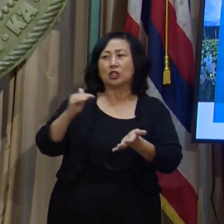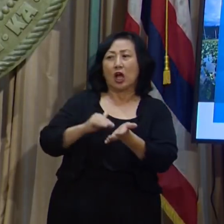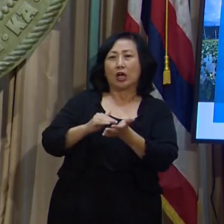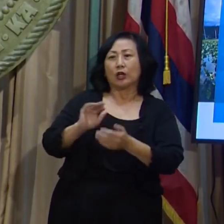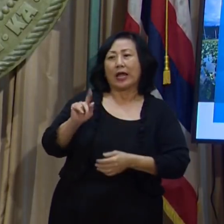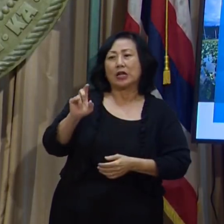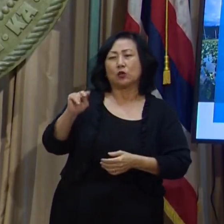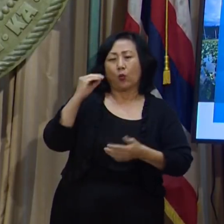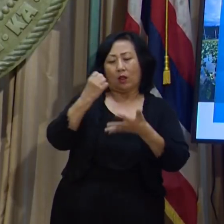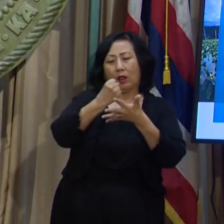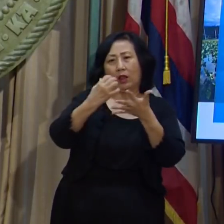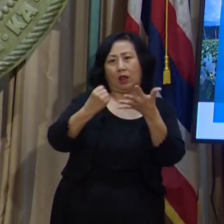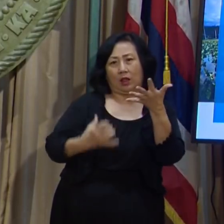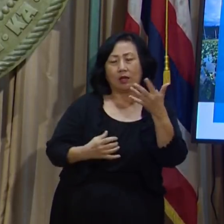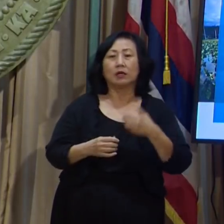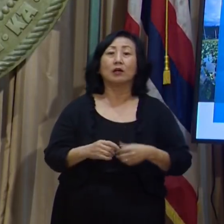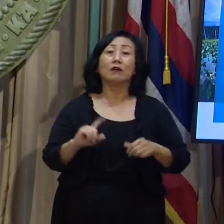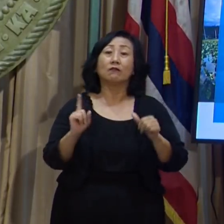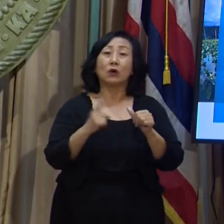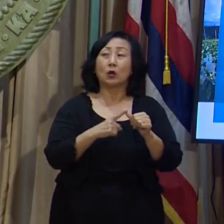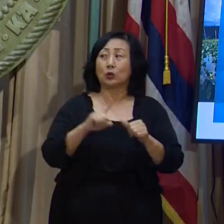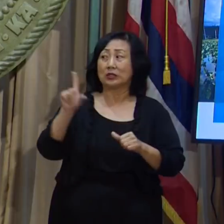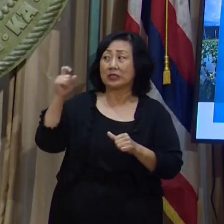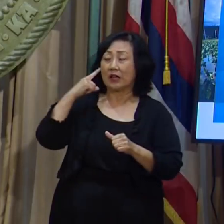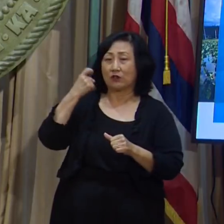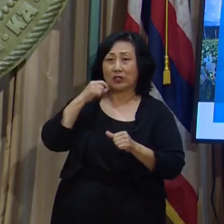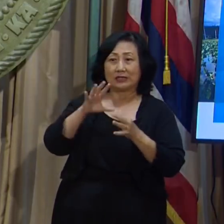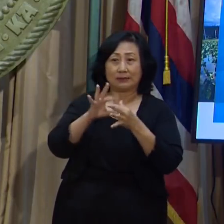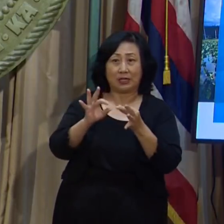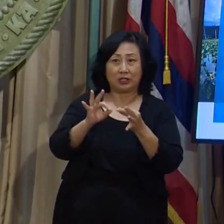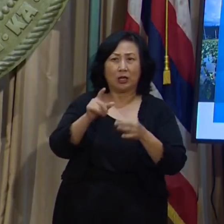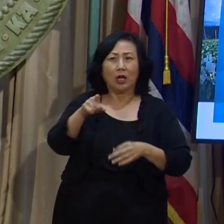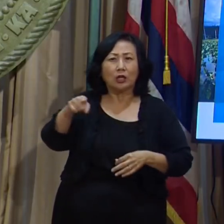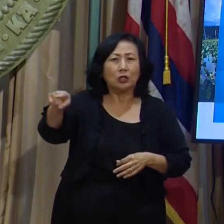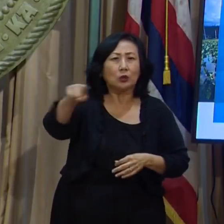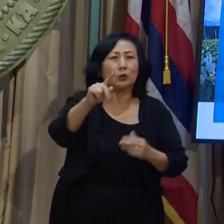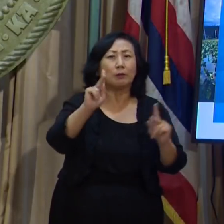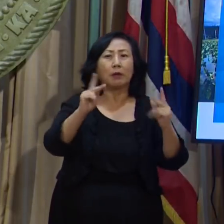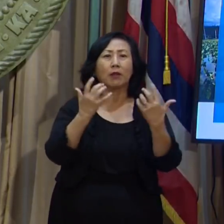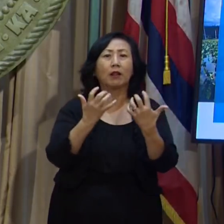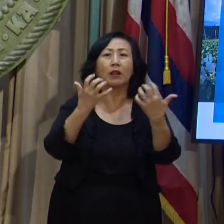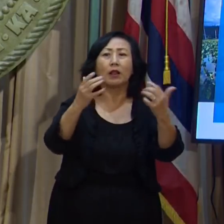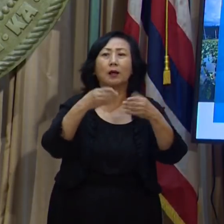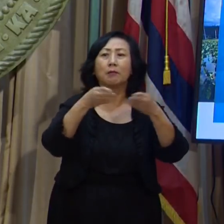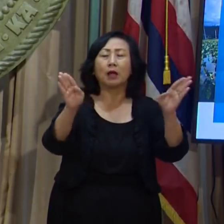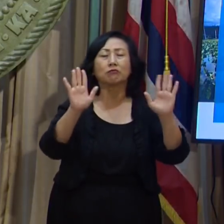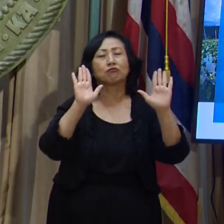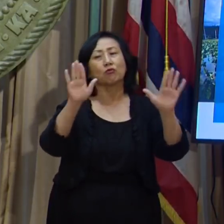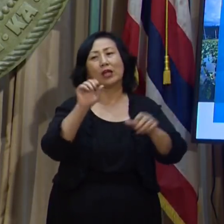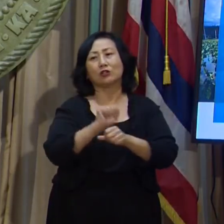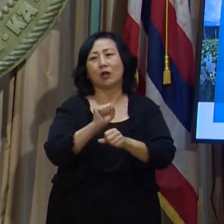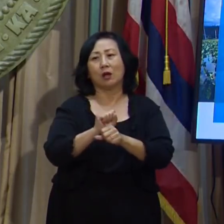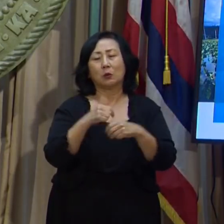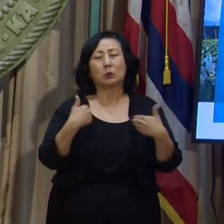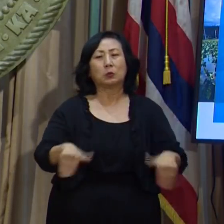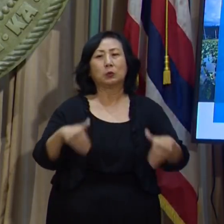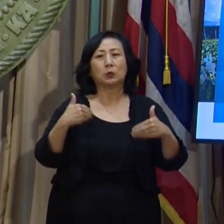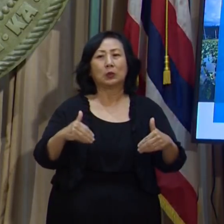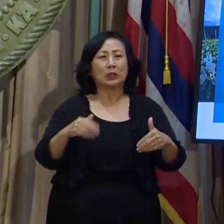YOU WILL HEAR MORE DETAILS ABOUT MANY OF THE THINGS FROM DR. ANDERSON, OUR DIRECTOR OF HEALTH. AS A GOVERNOR SAID, YOU ARE